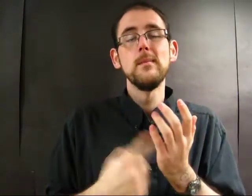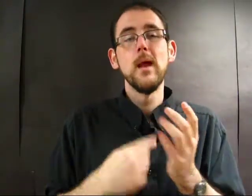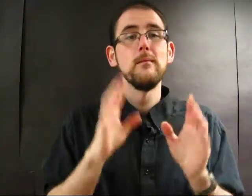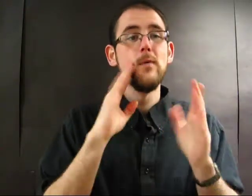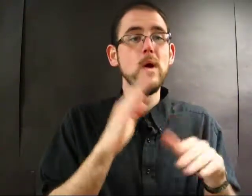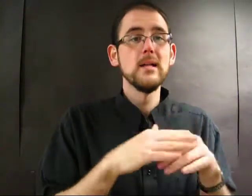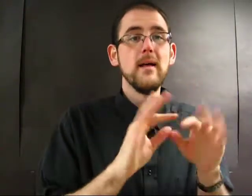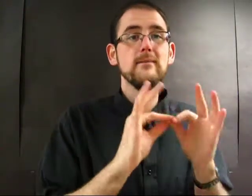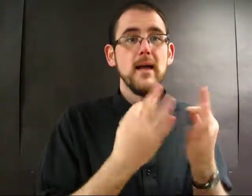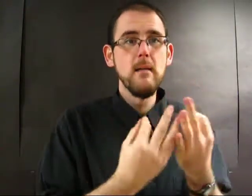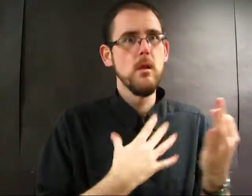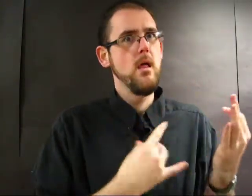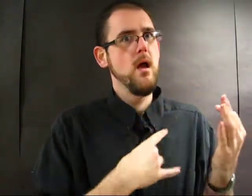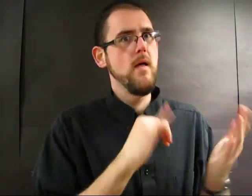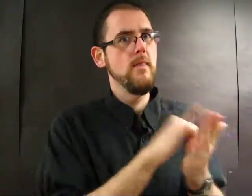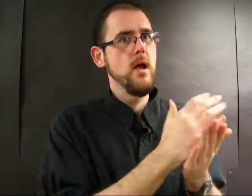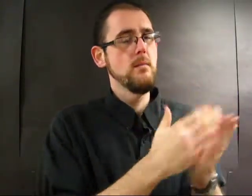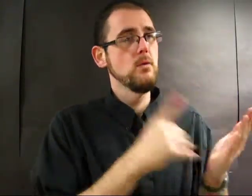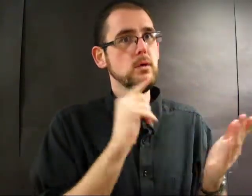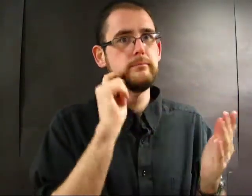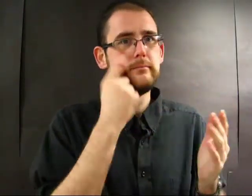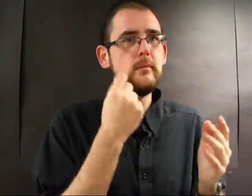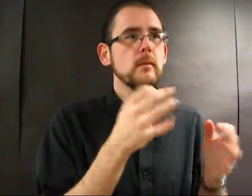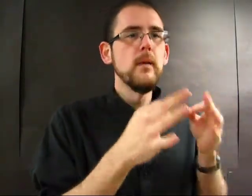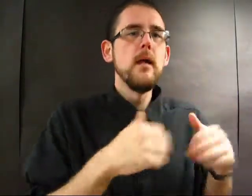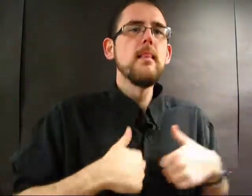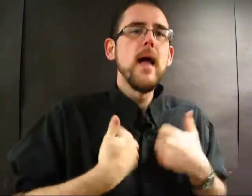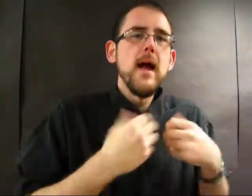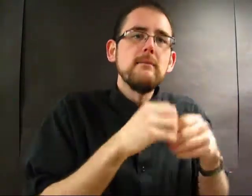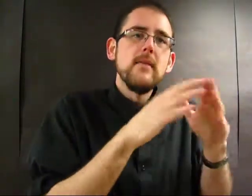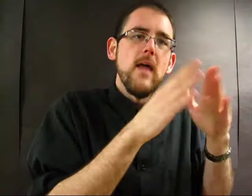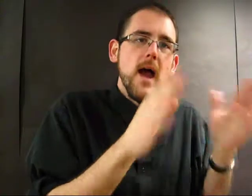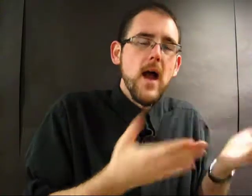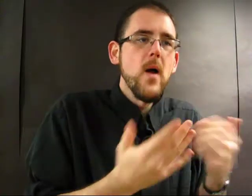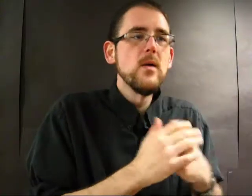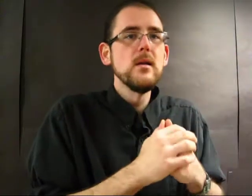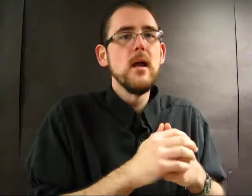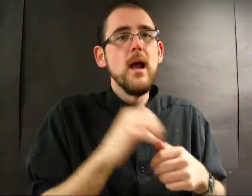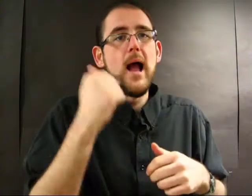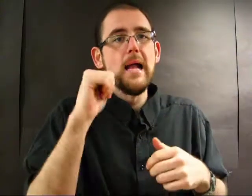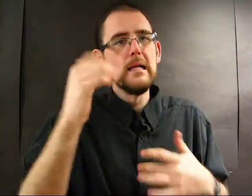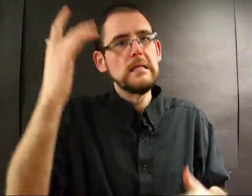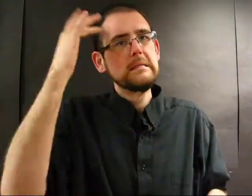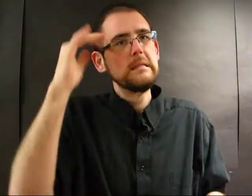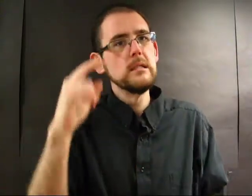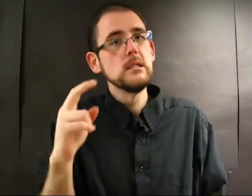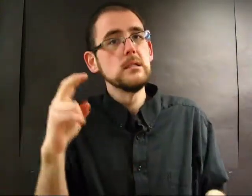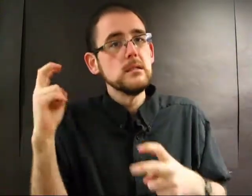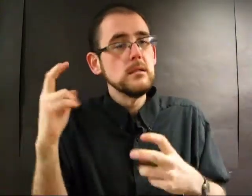Sometimes it'd focus on the family, which I liked -- life in the house, how refugees helped